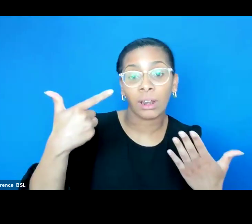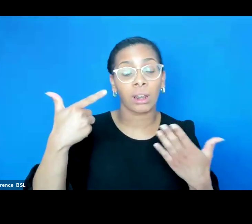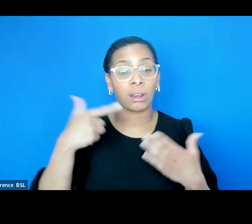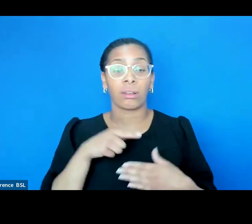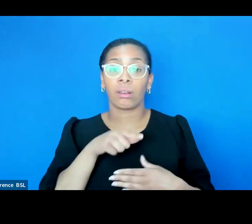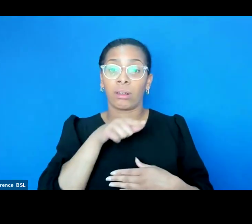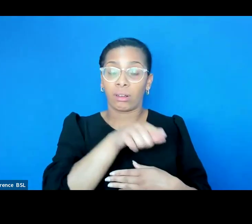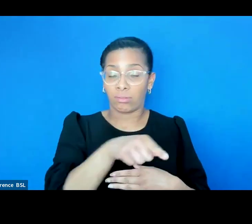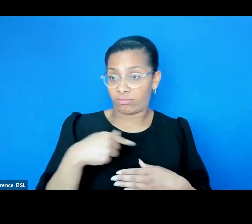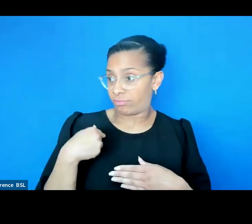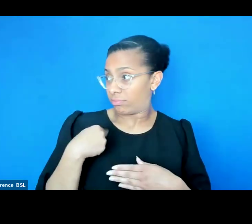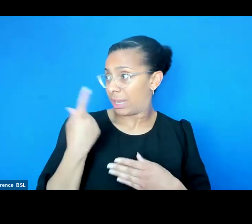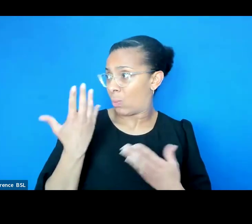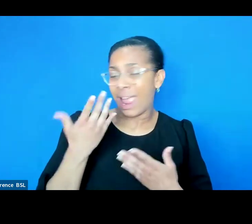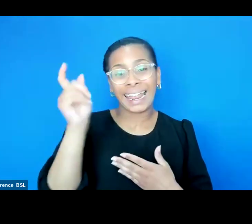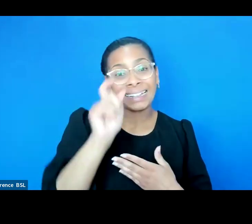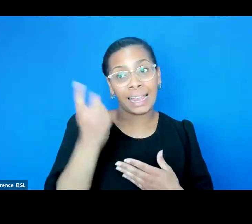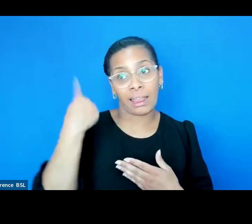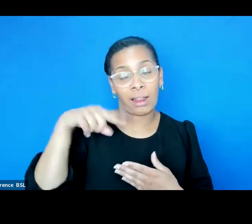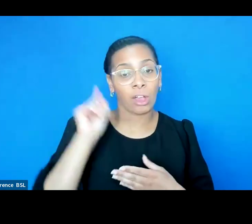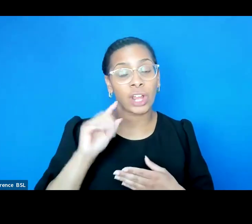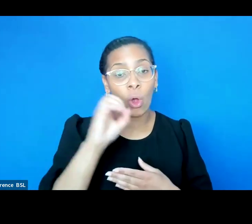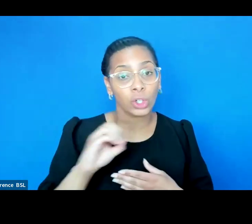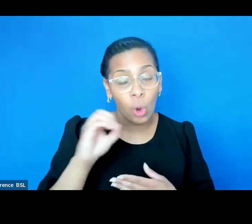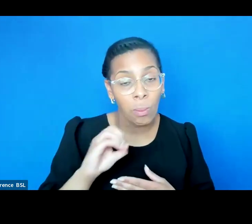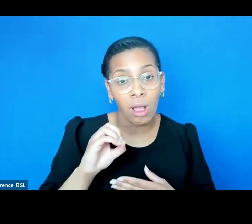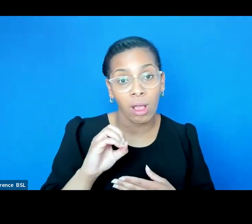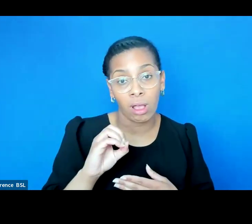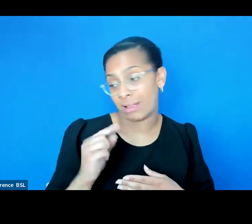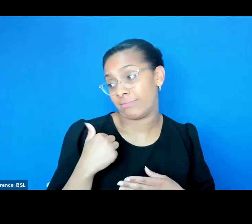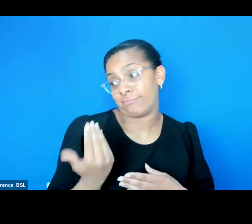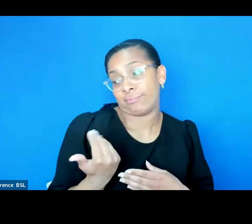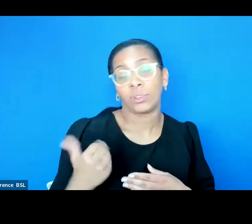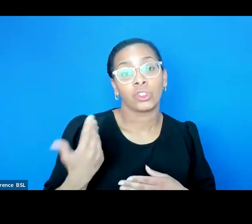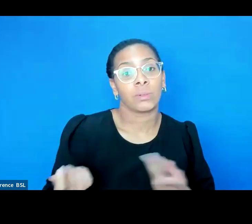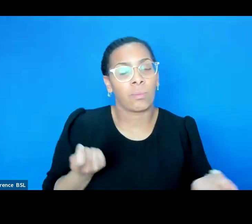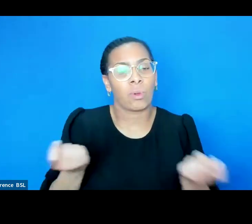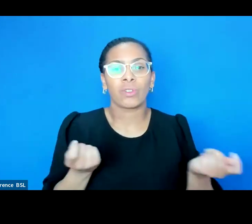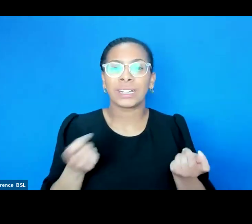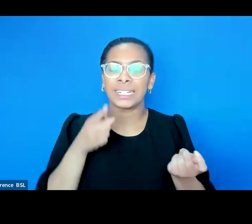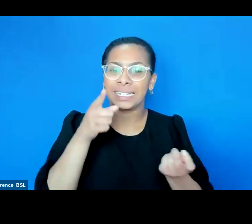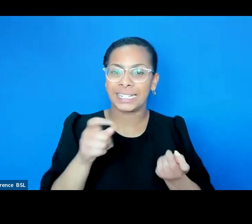Inclusion in Italy last October, and I just moderated the Global Disability Summit in Berlin. And you're like,